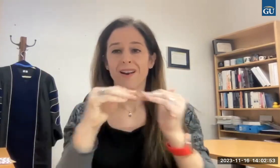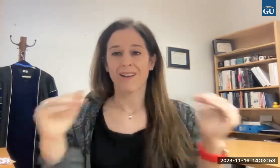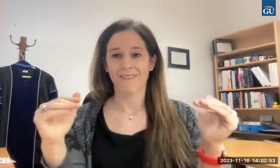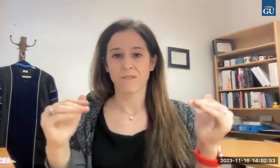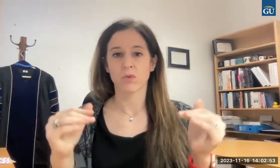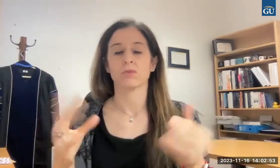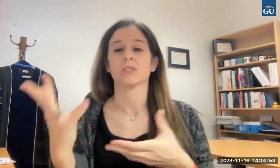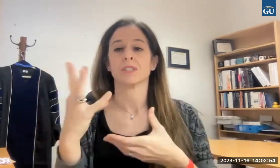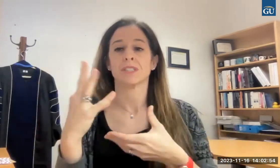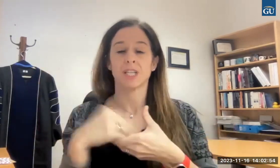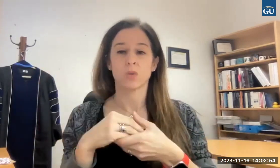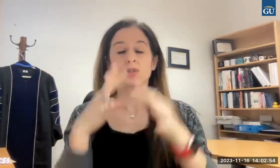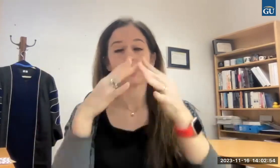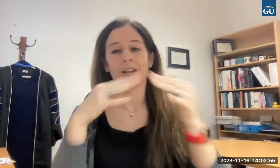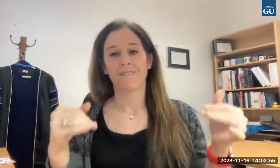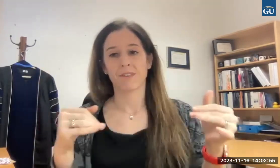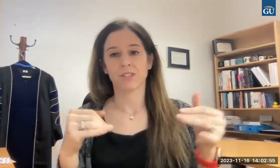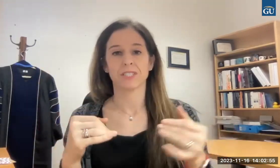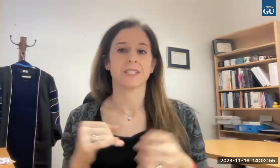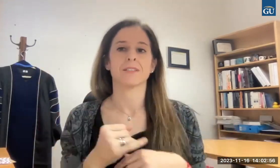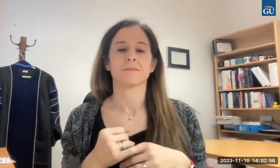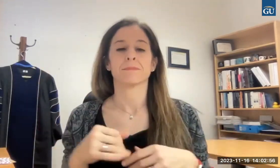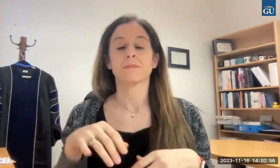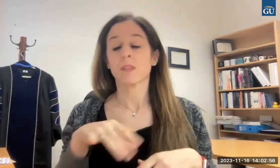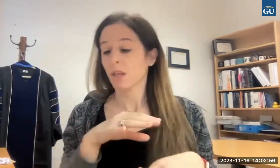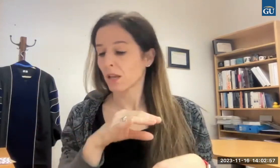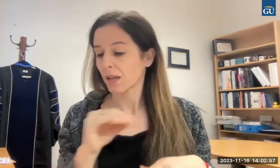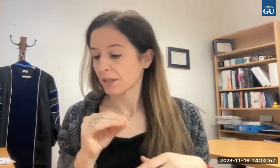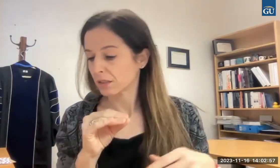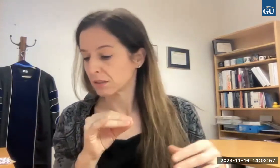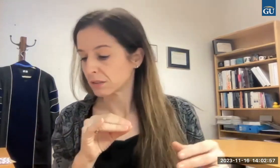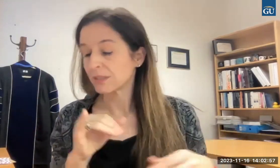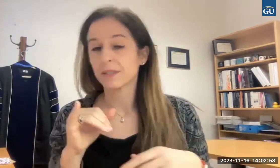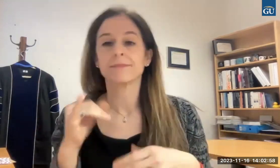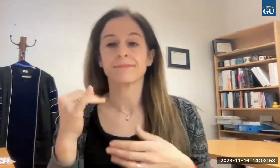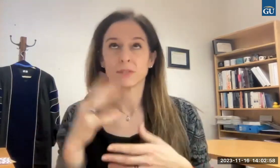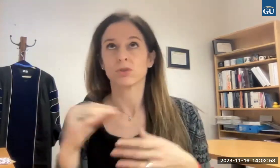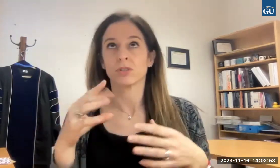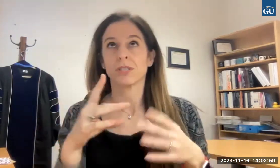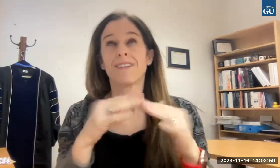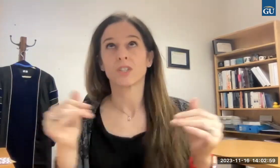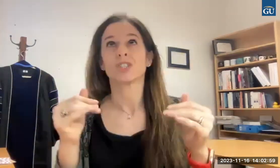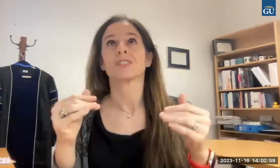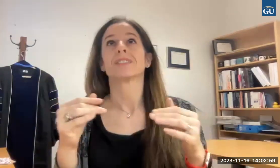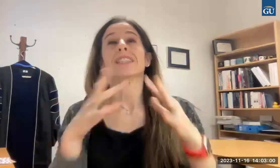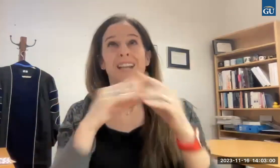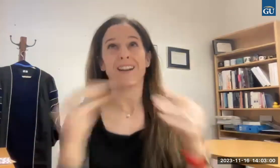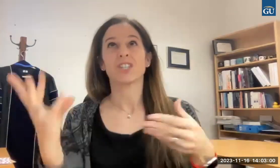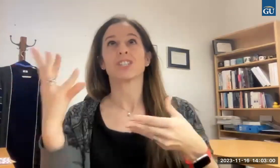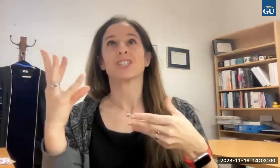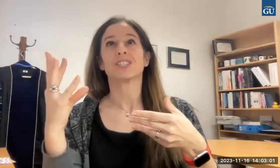This presenter is also part of our graduate level diversity and inclusion. This presentation is part of a